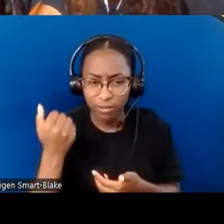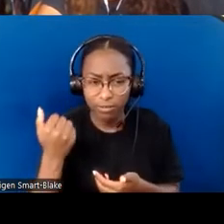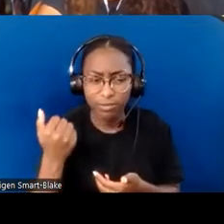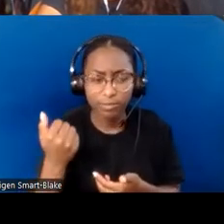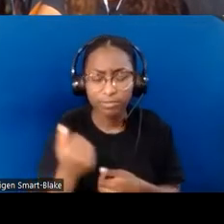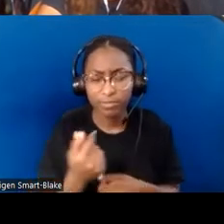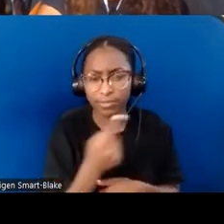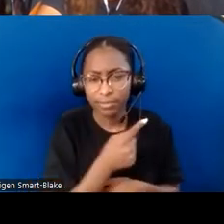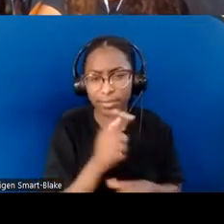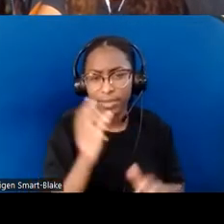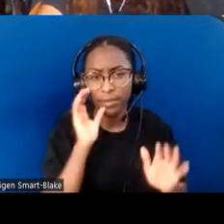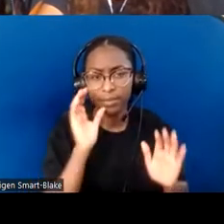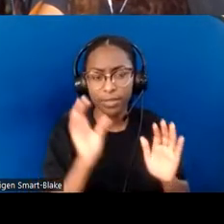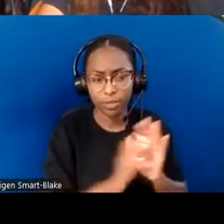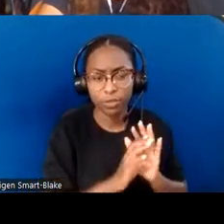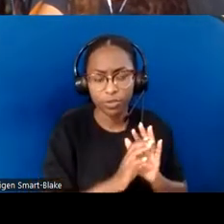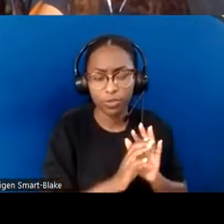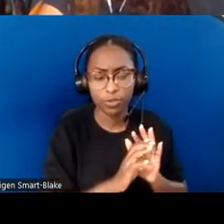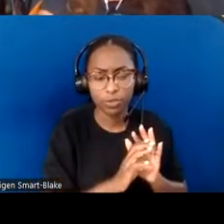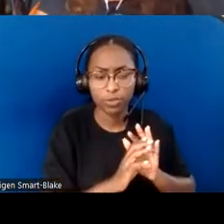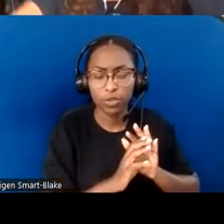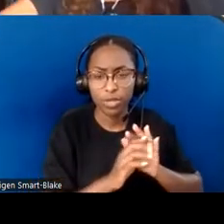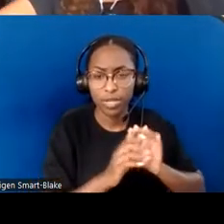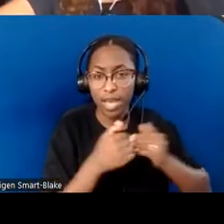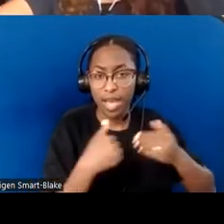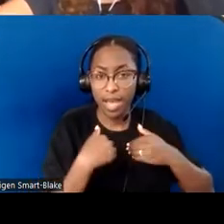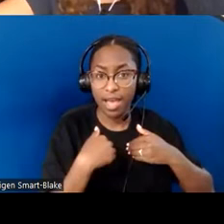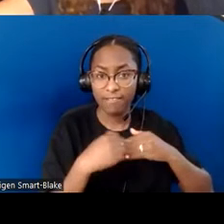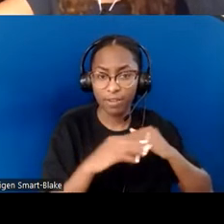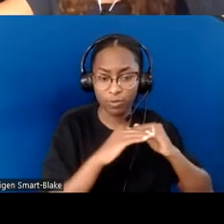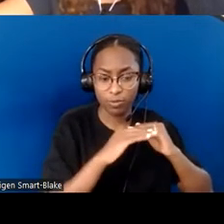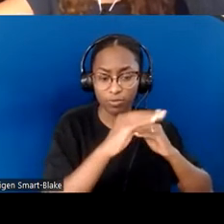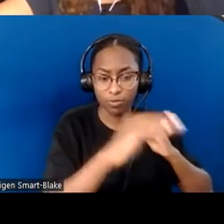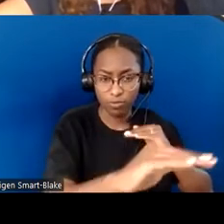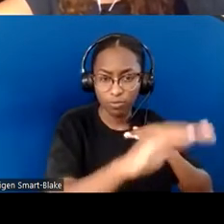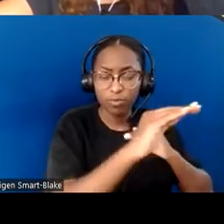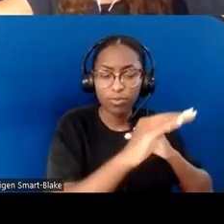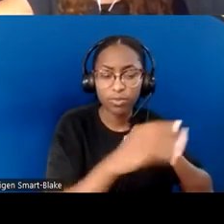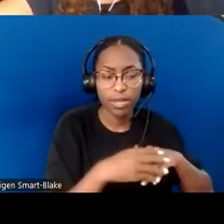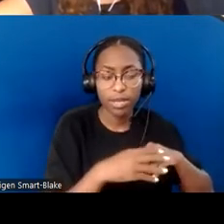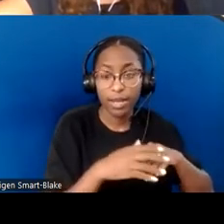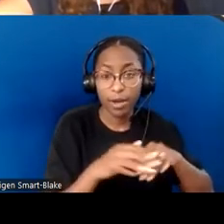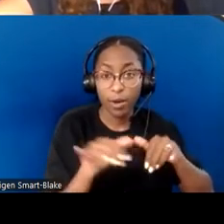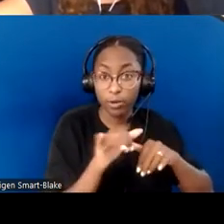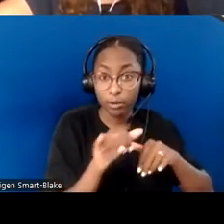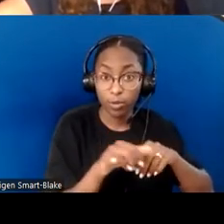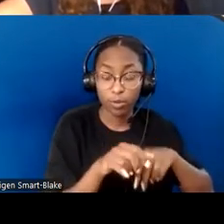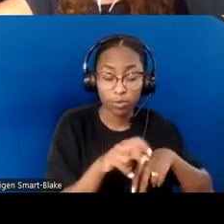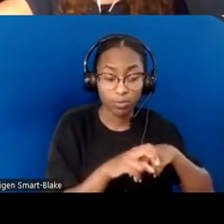leading up to a chancel area, and there are also steps that are nice, contrasting colors, and there's a good handrail next to them.